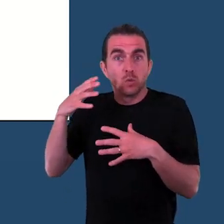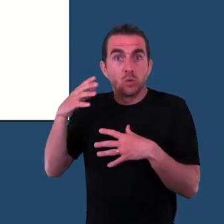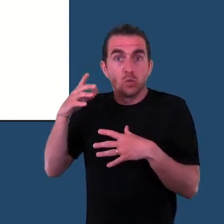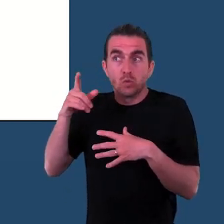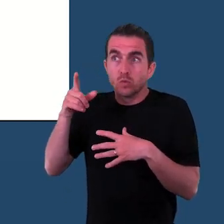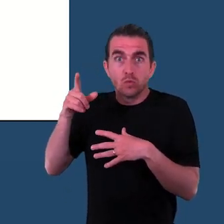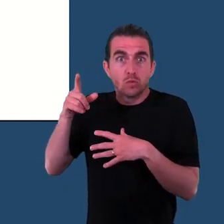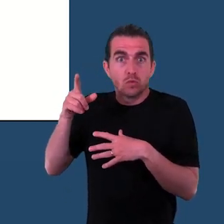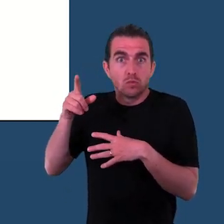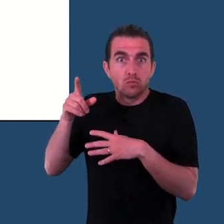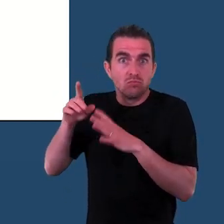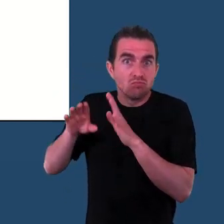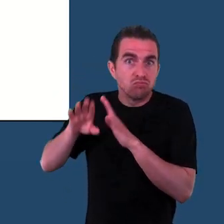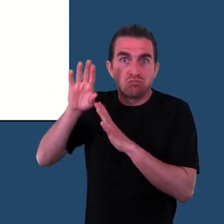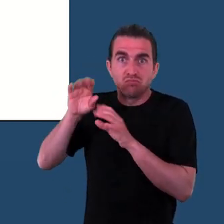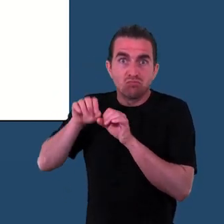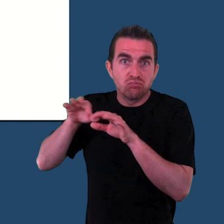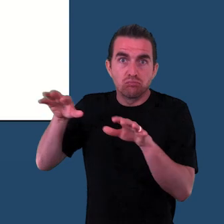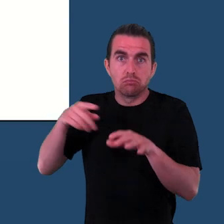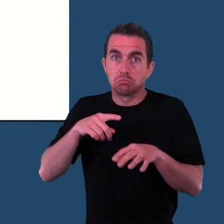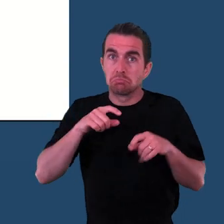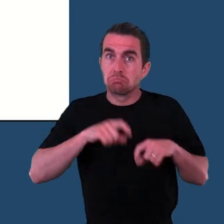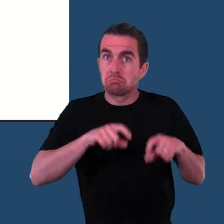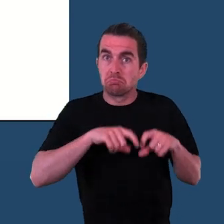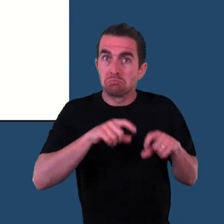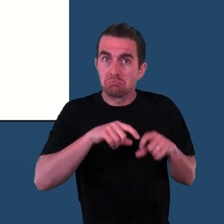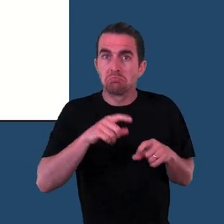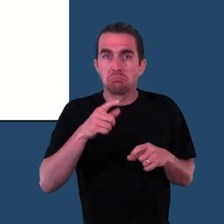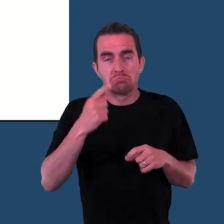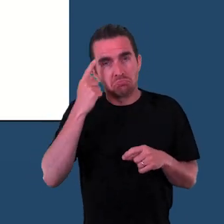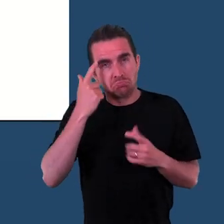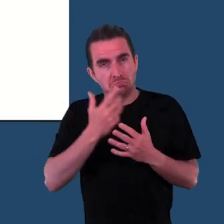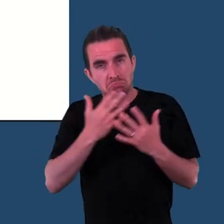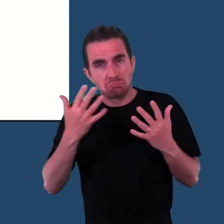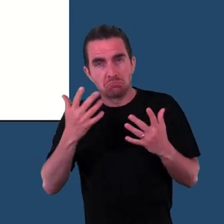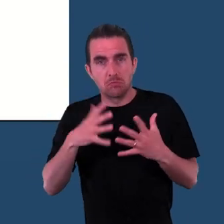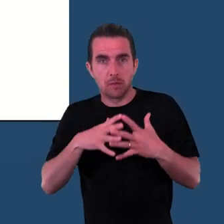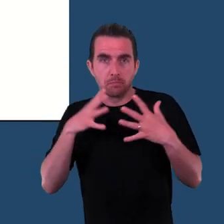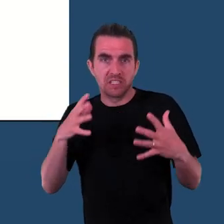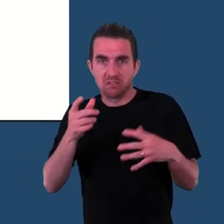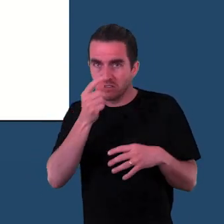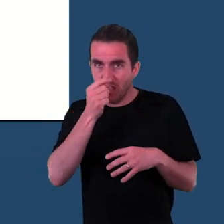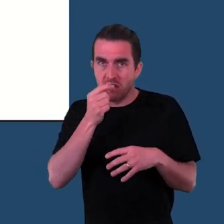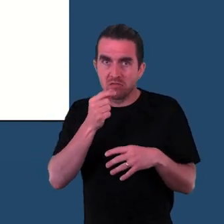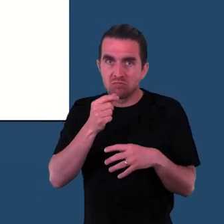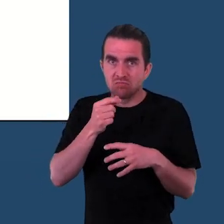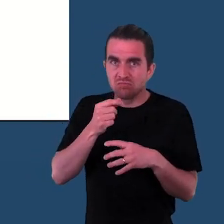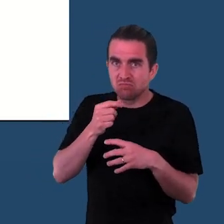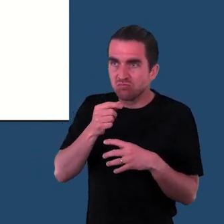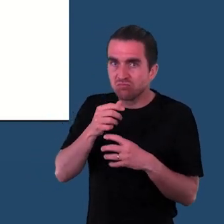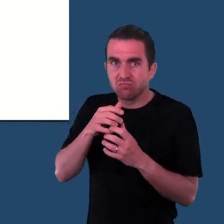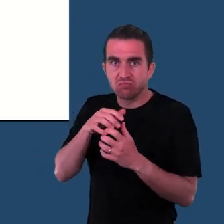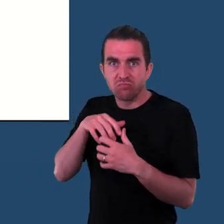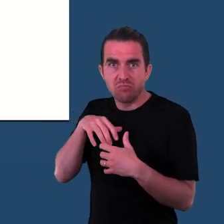the crocodiles didn't do too badly either. And I think many of you can think of large crocodiles that were capable of eating dinosaurs whole.